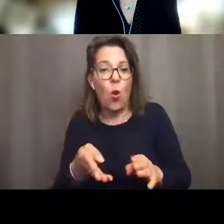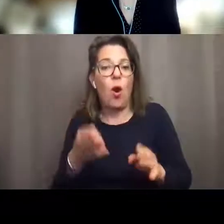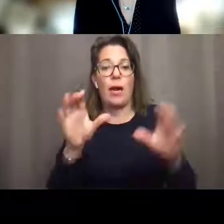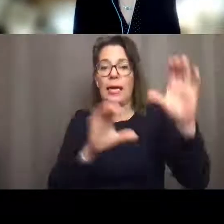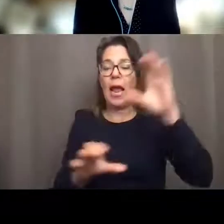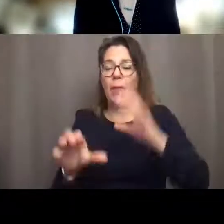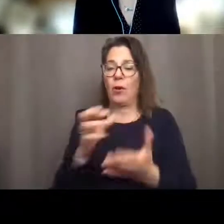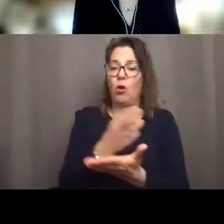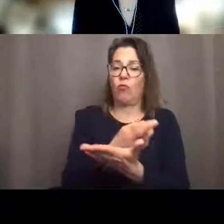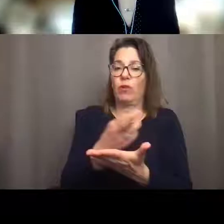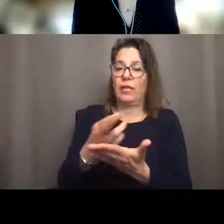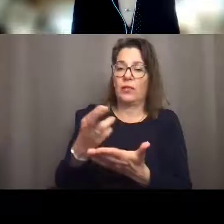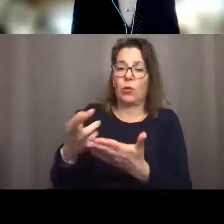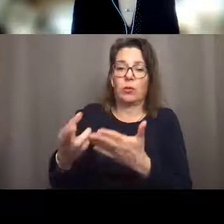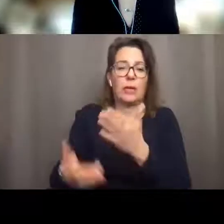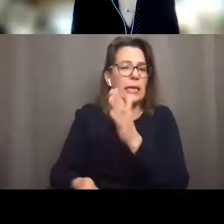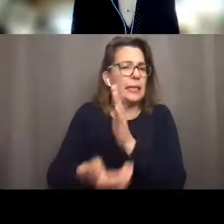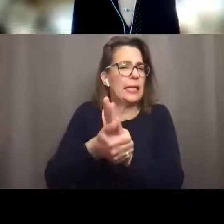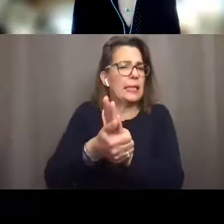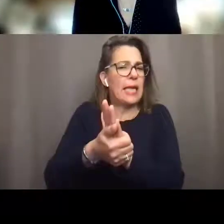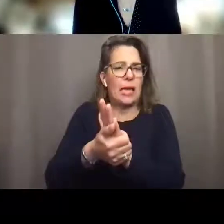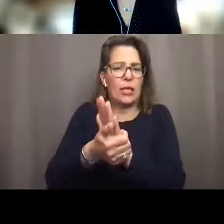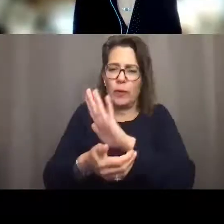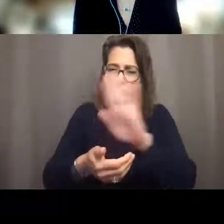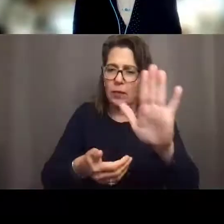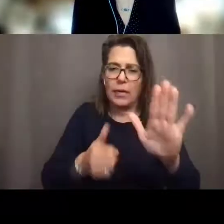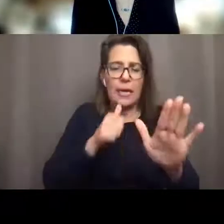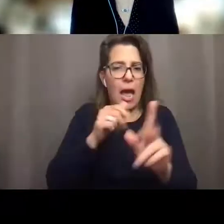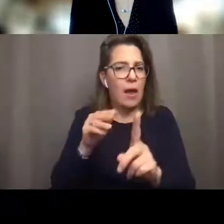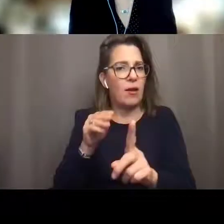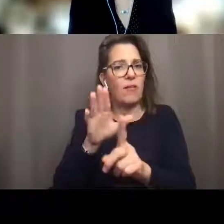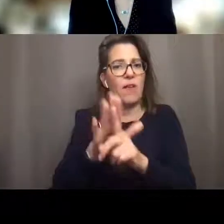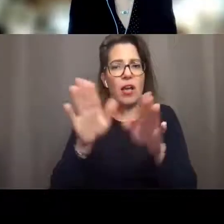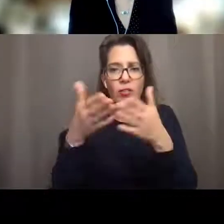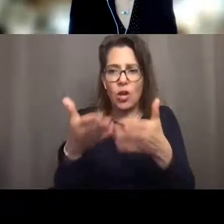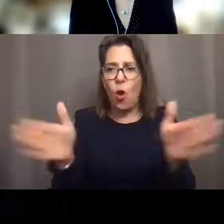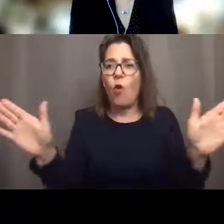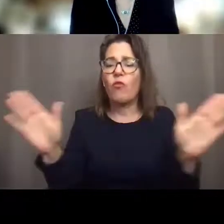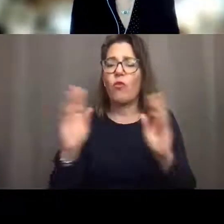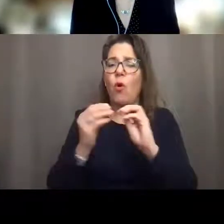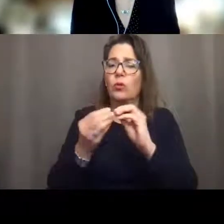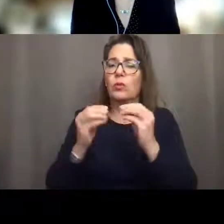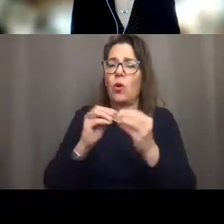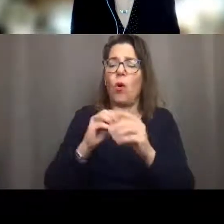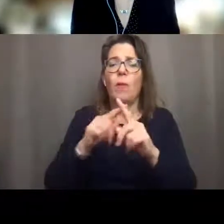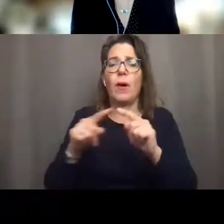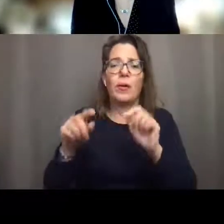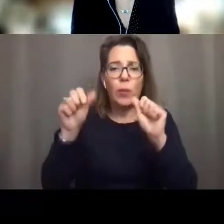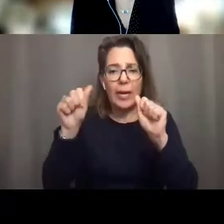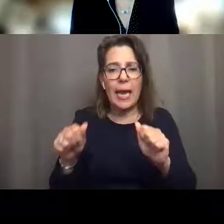It does not contribute to the overall score, but reviewers will mark it as unacceptable or acceptable.